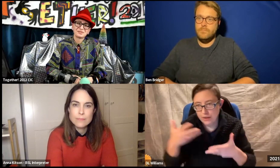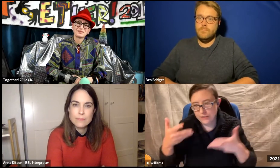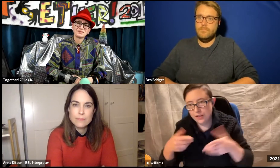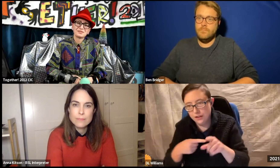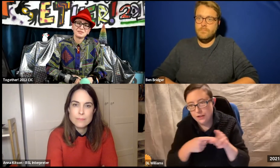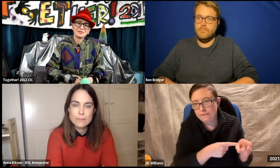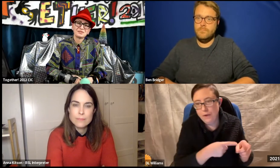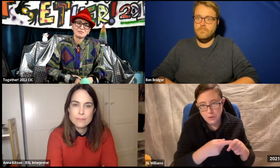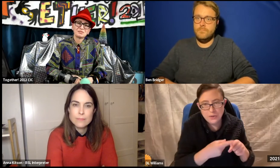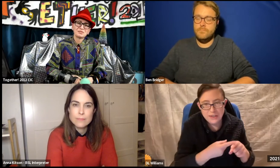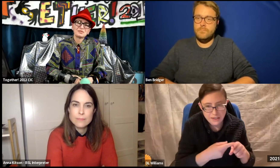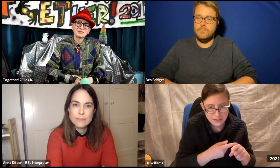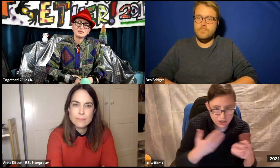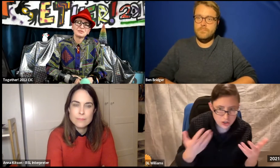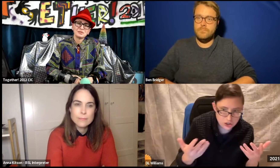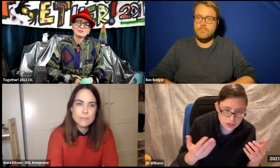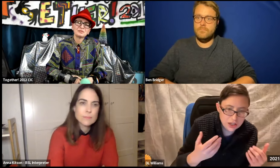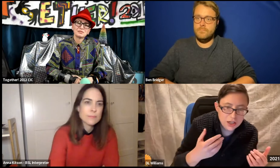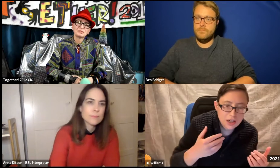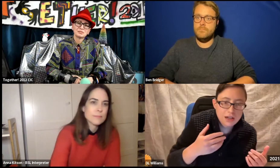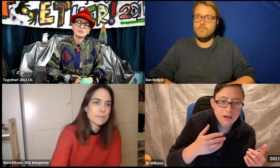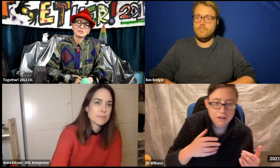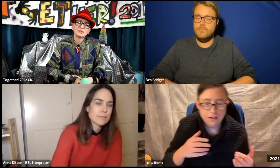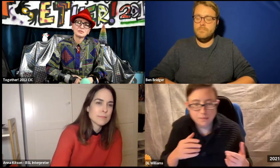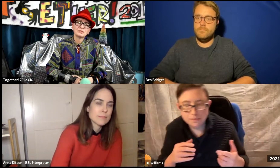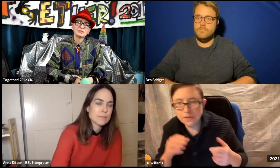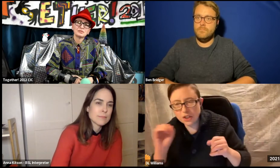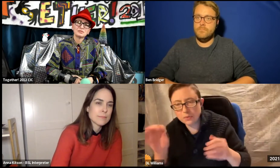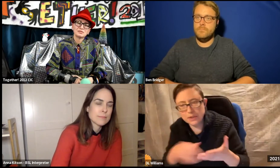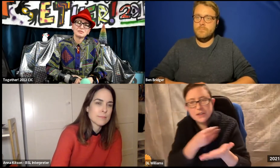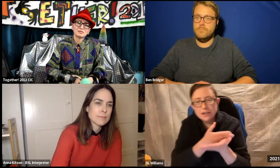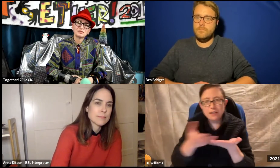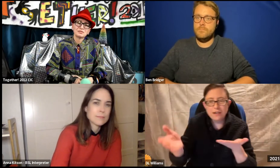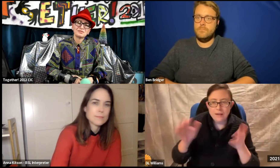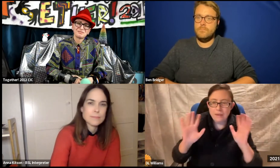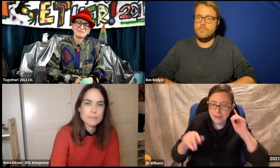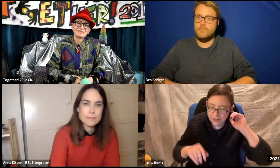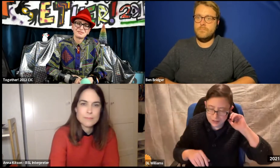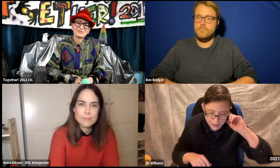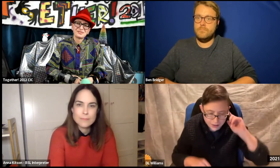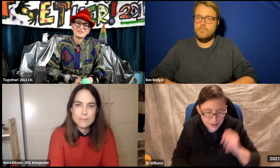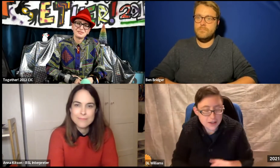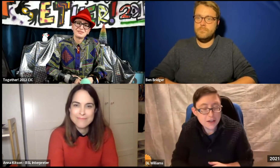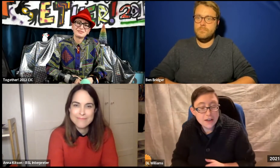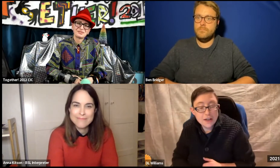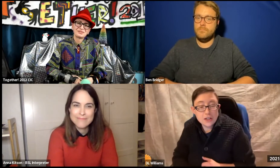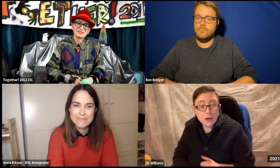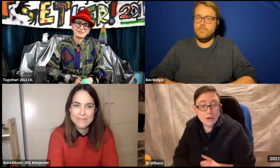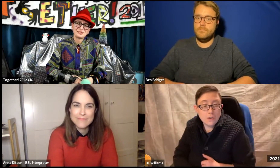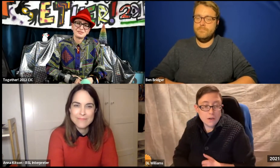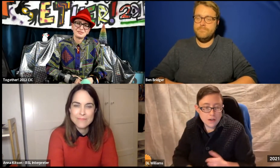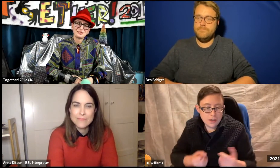So, the poem I'm going to do